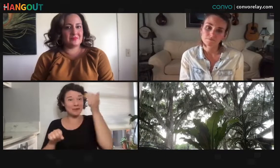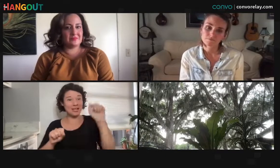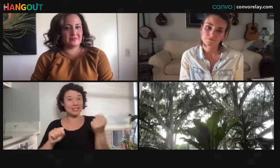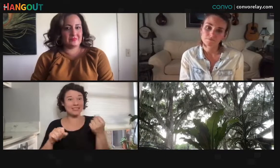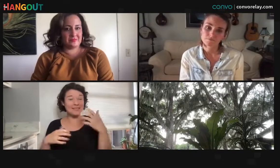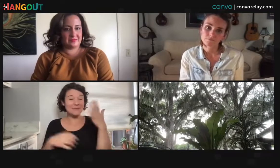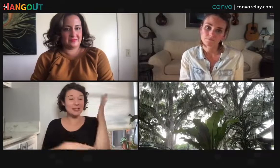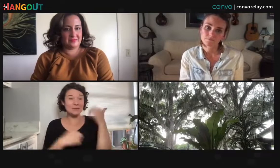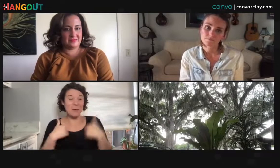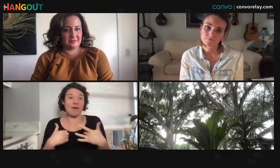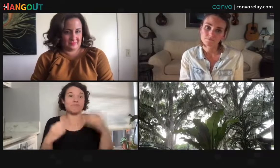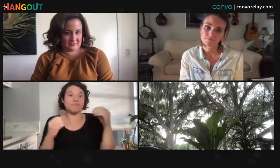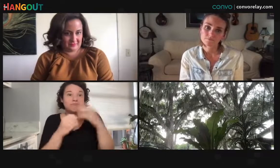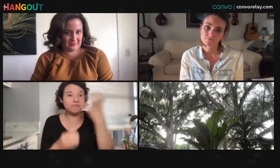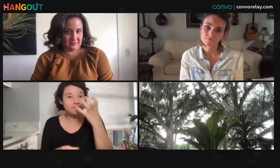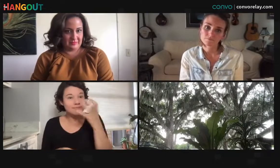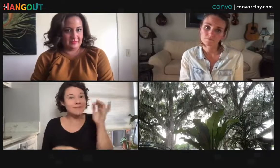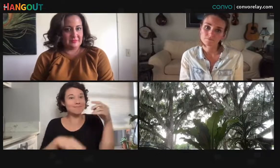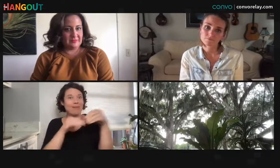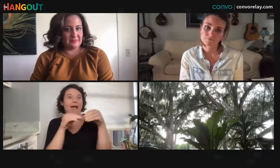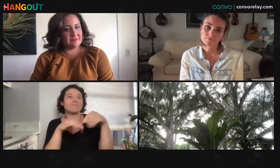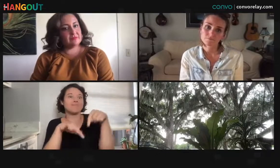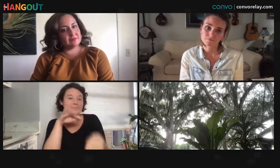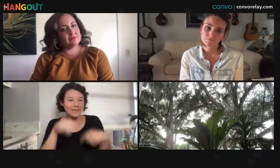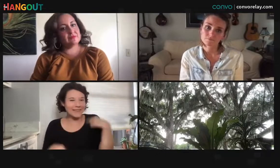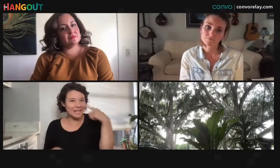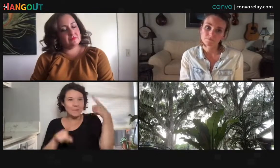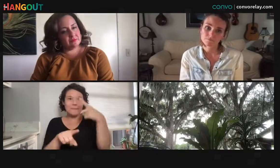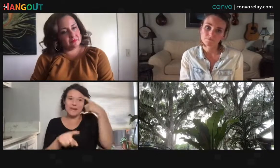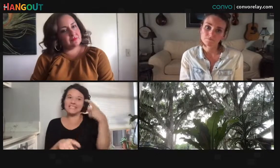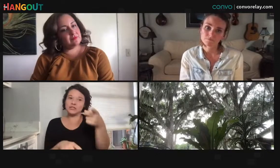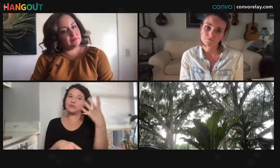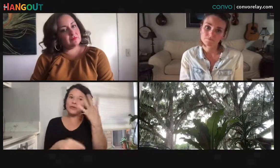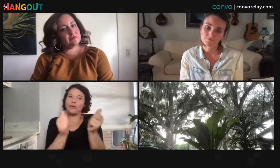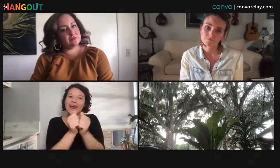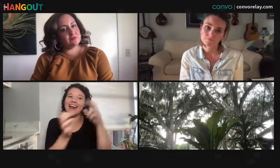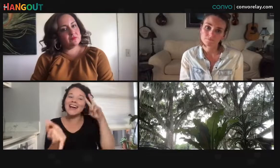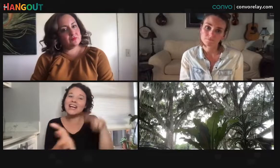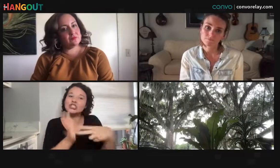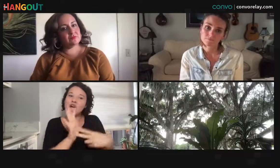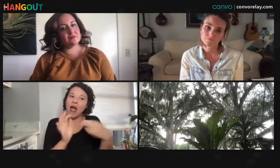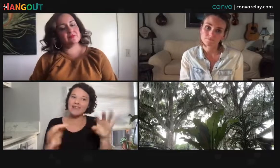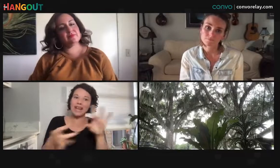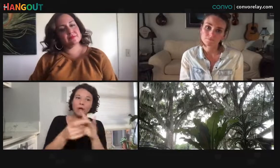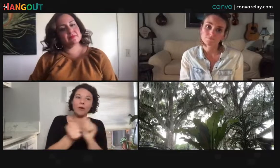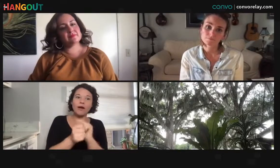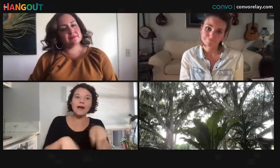intentionality a lot and just like summer's forest bathing seems a lot more intense and in depth because she does